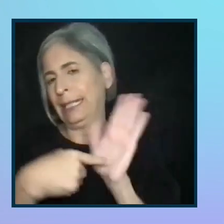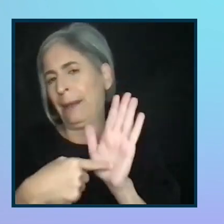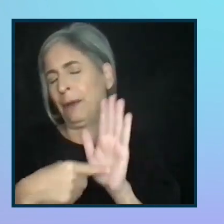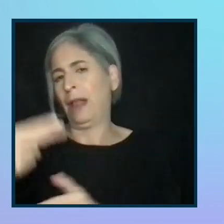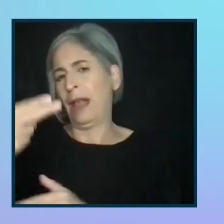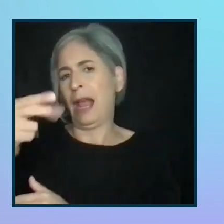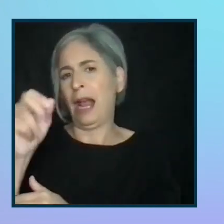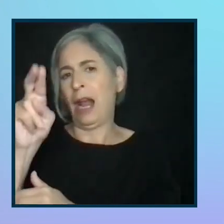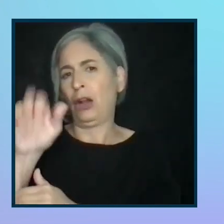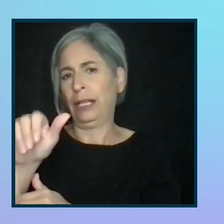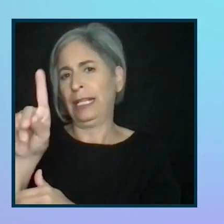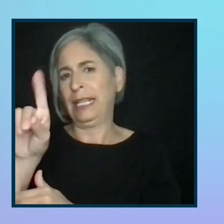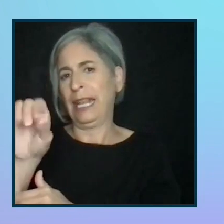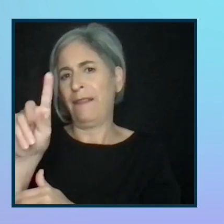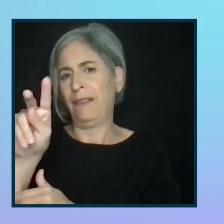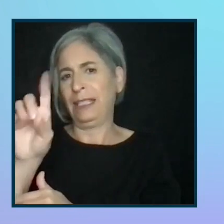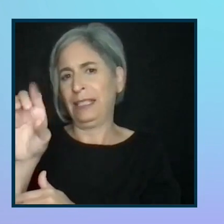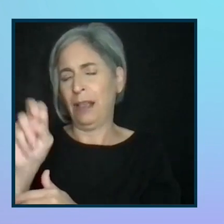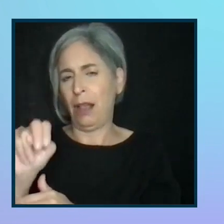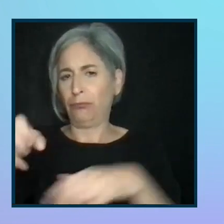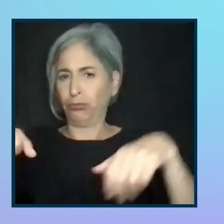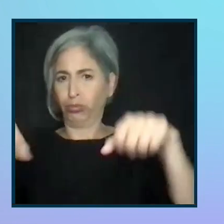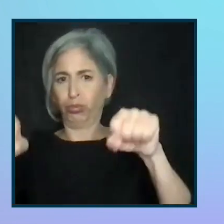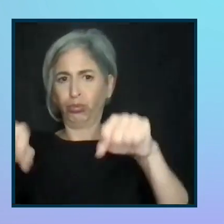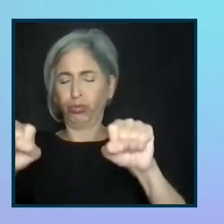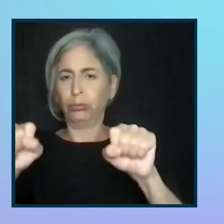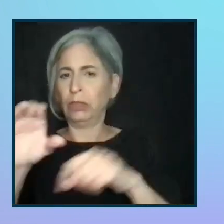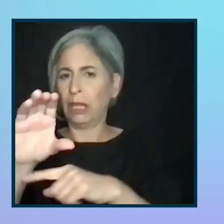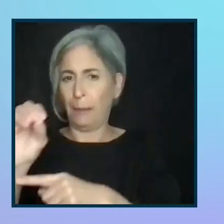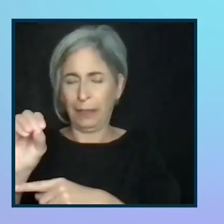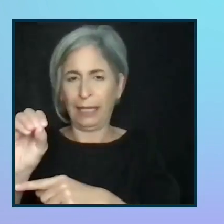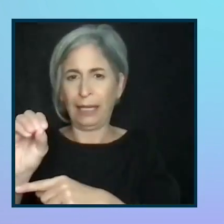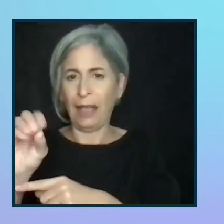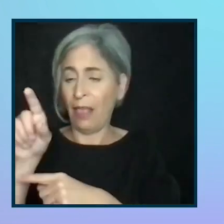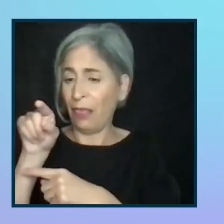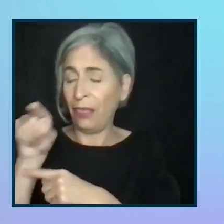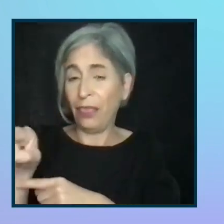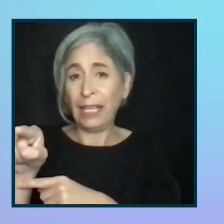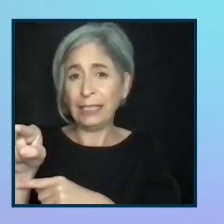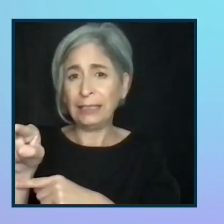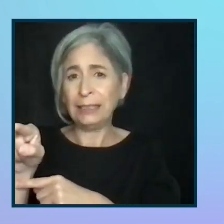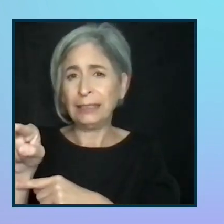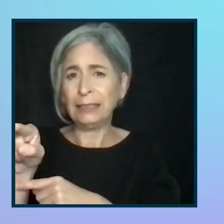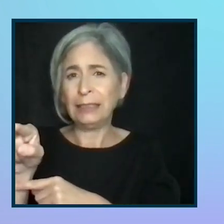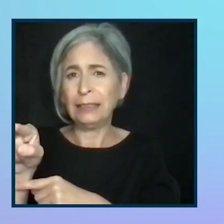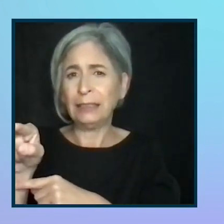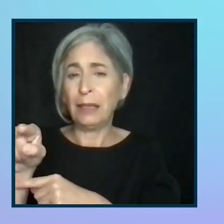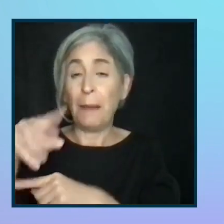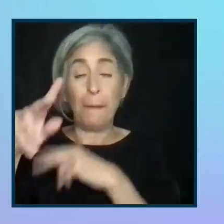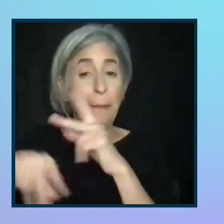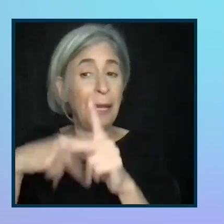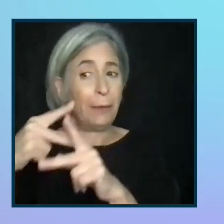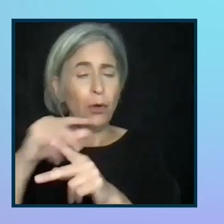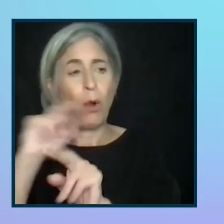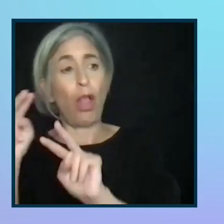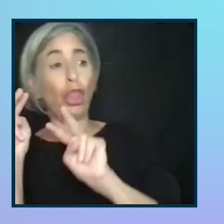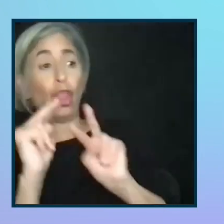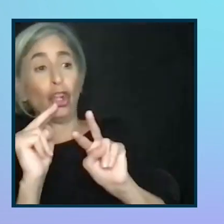Harley Davidson turns disrespected outsiders into respected insiders.